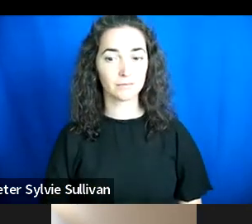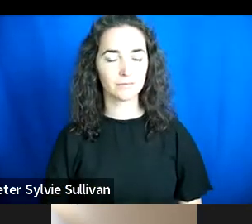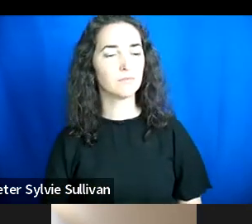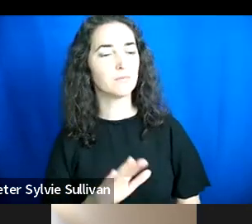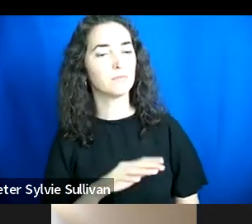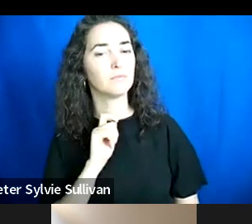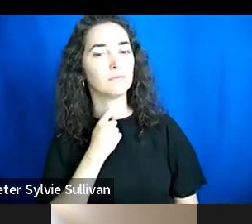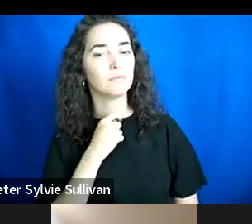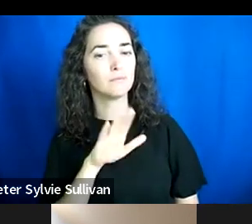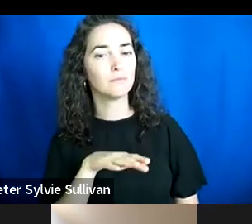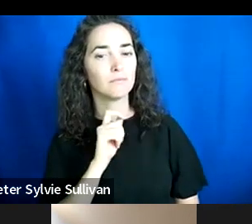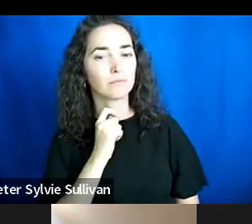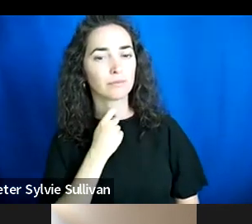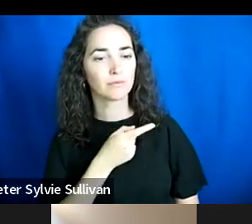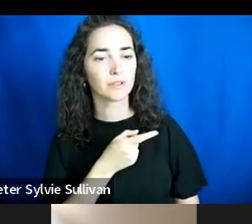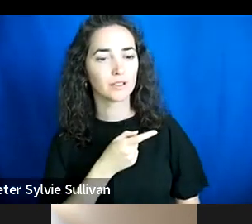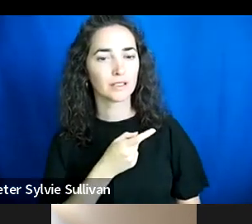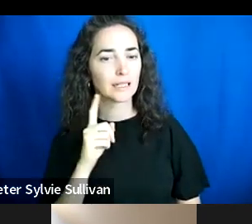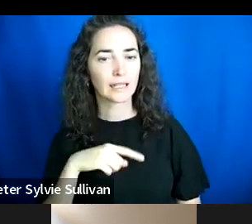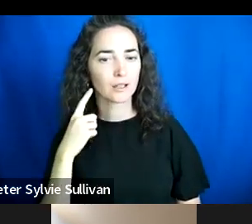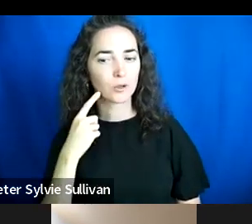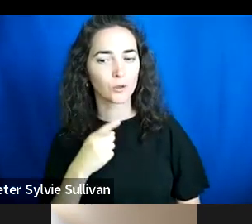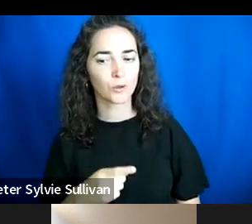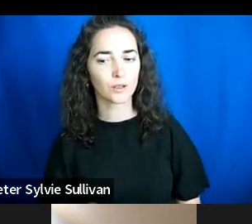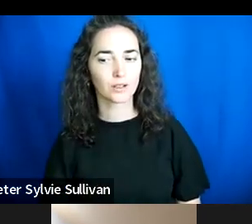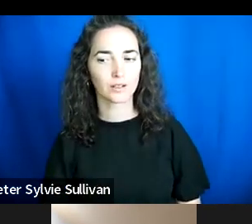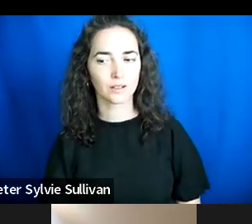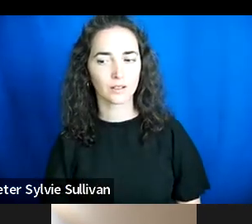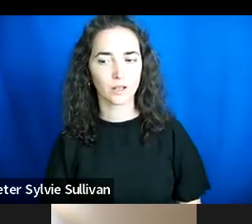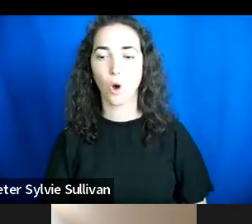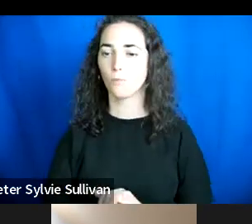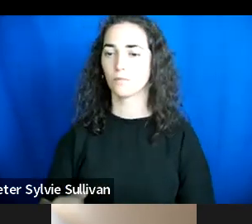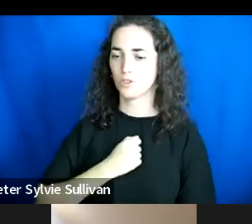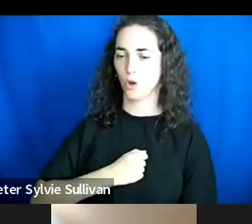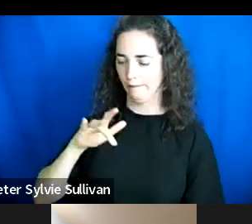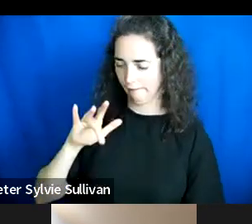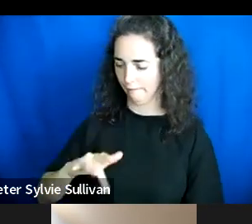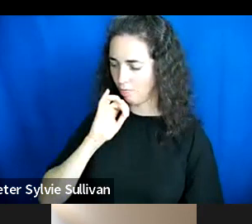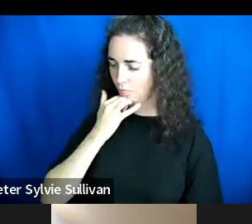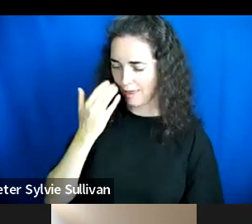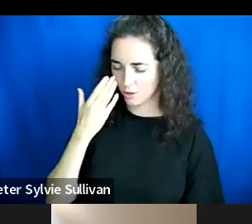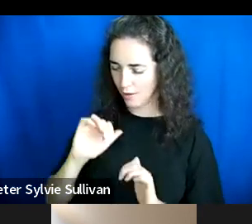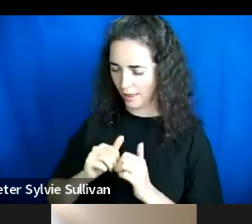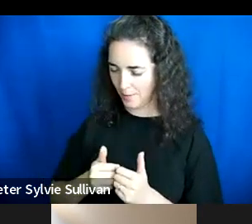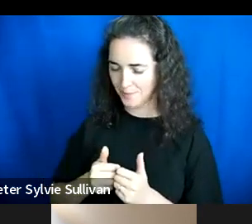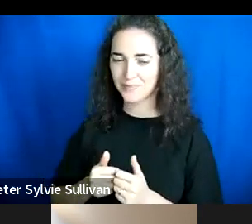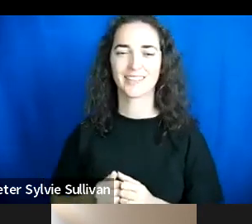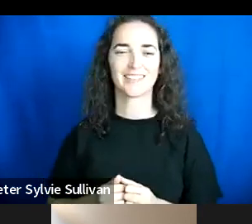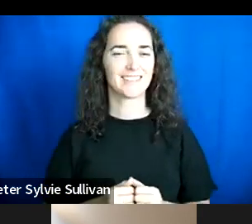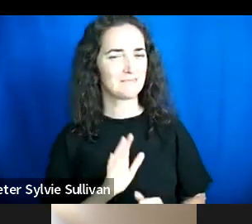You're on mute, Mike you're on mute oh, i'm sorry I hit the button I don't know where I hit it at,